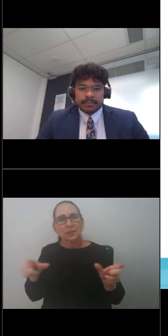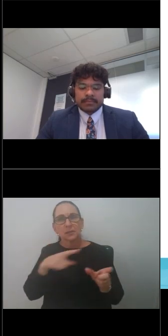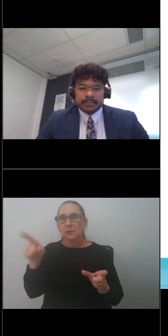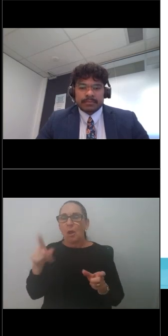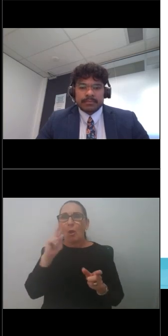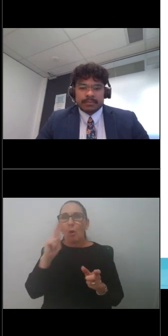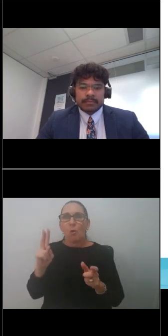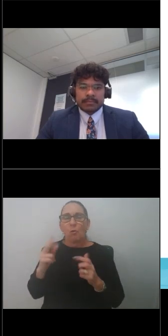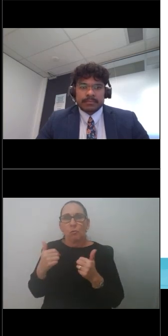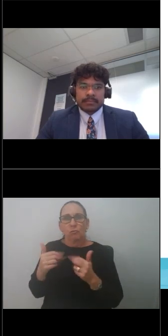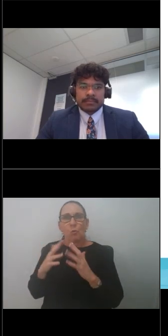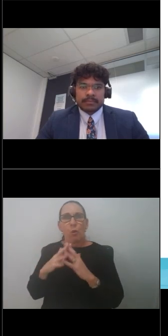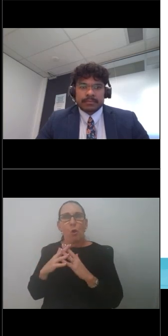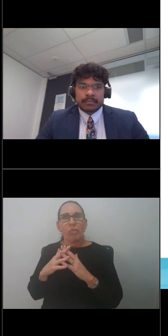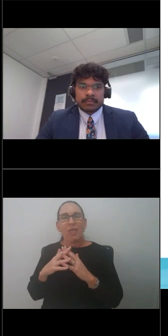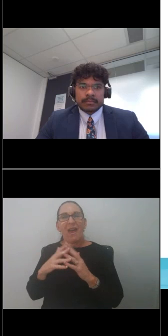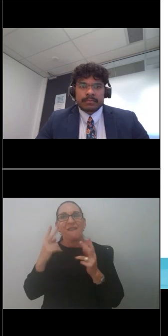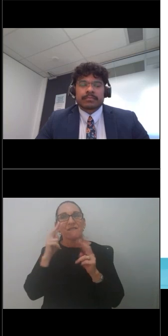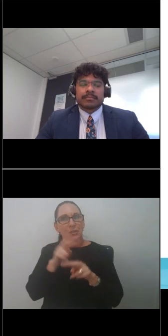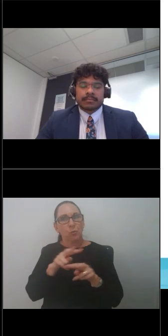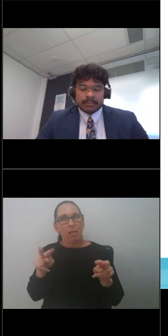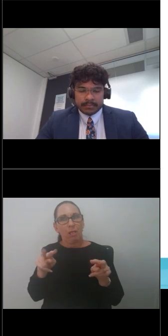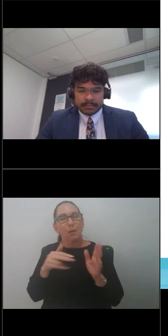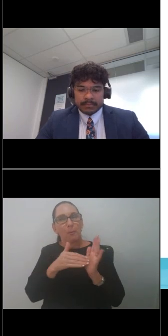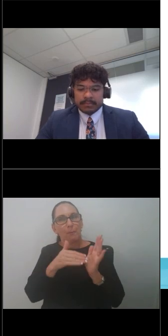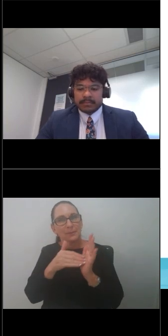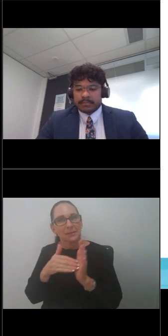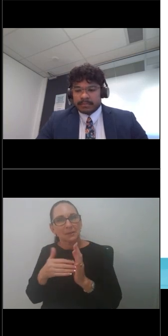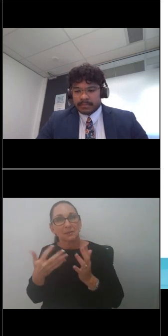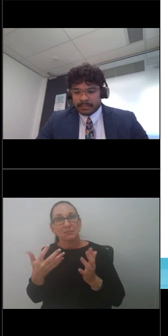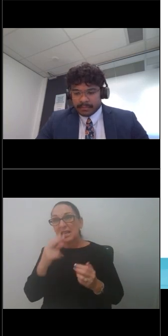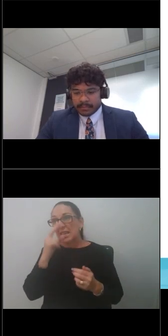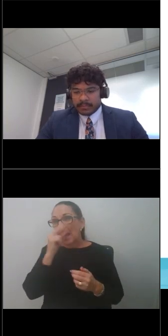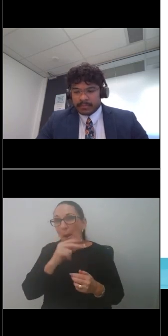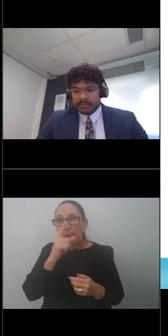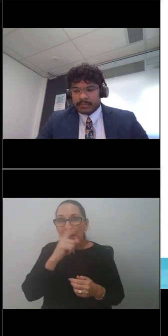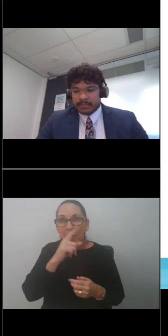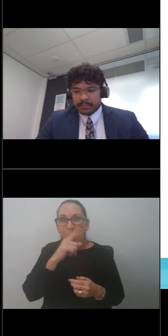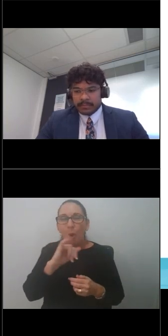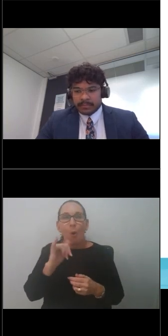we think for example young people um people from different cultural backgrounds um people with